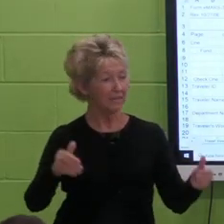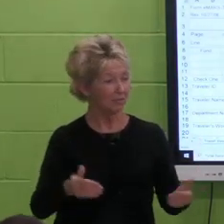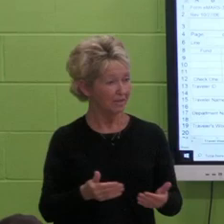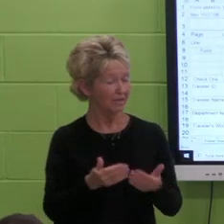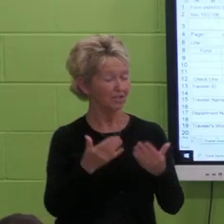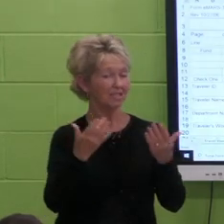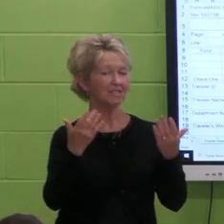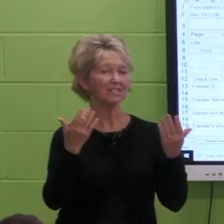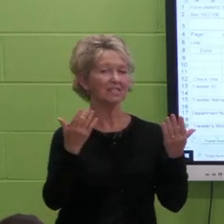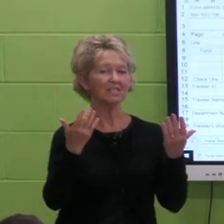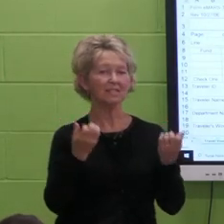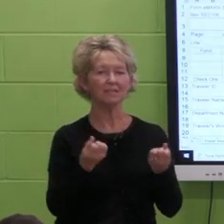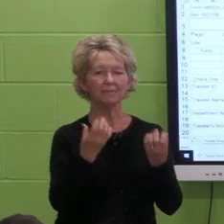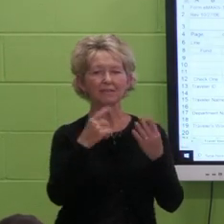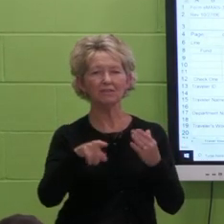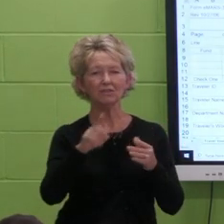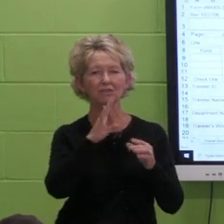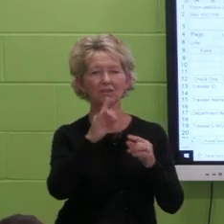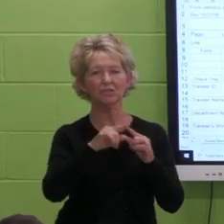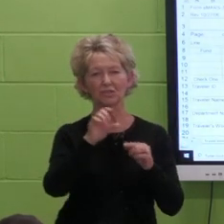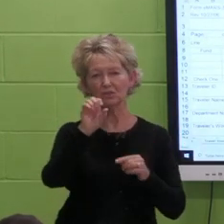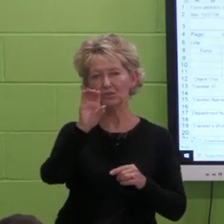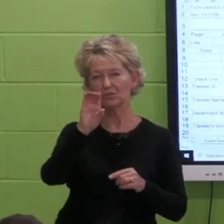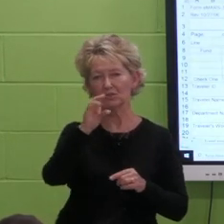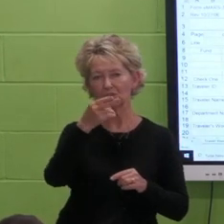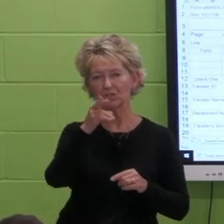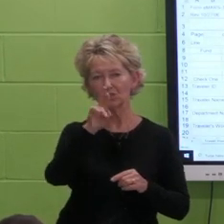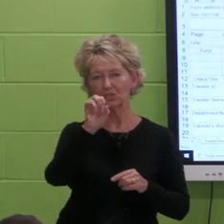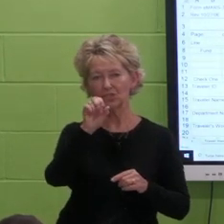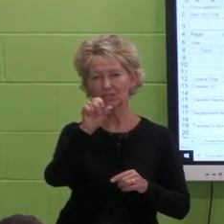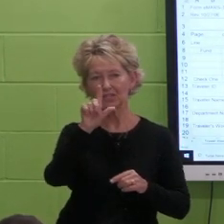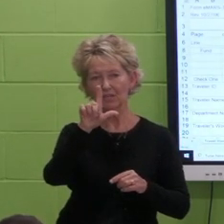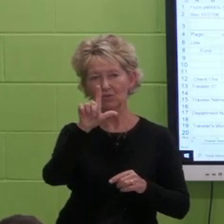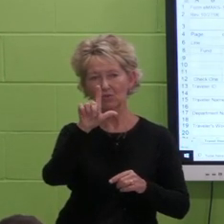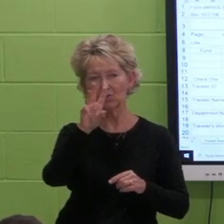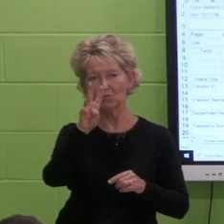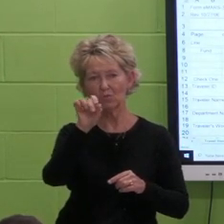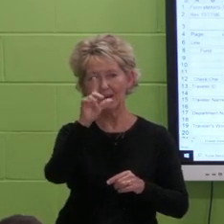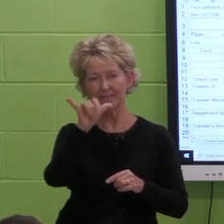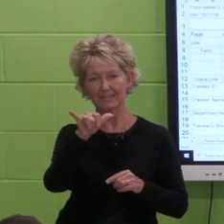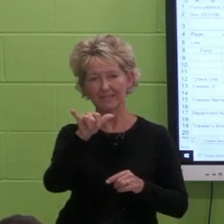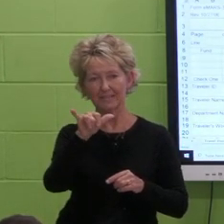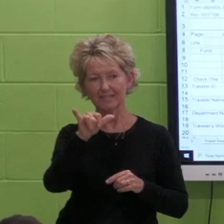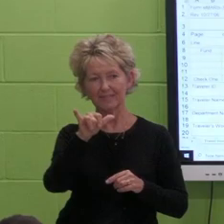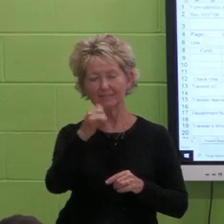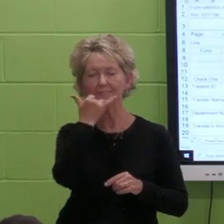probably talked to Shara Wiley um Shara has been um taking the role of trying to get things caught